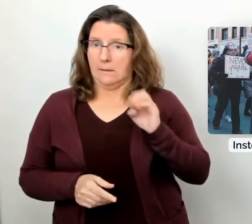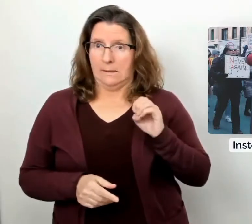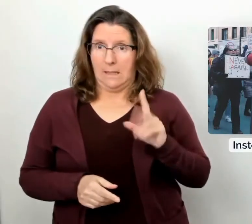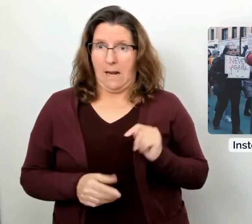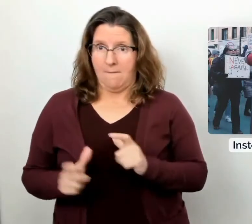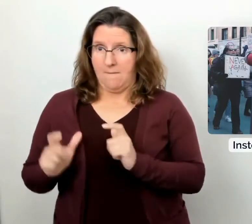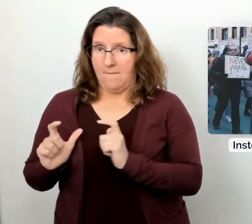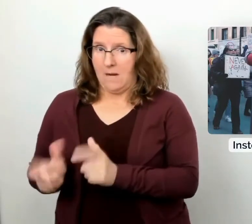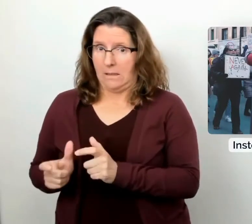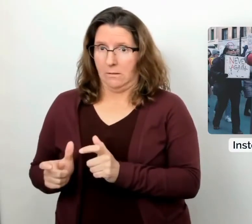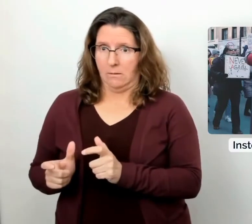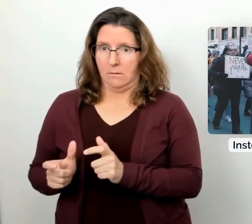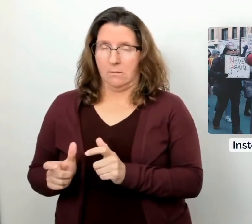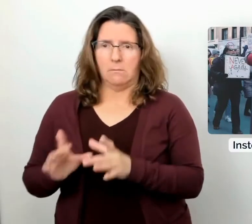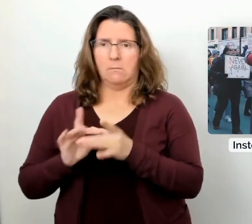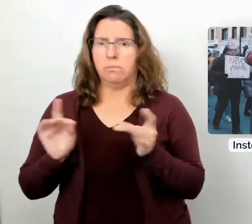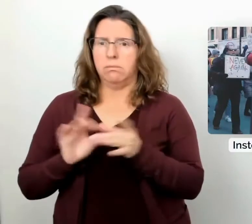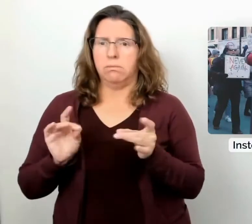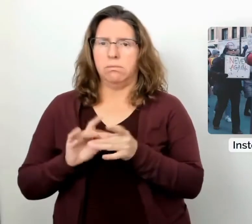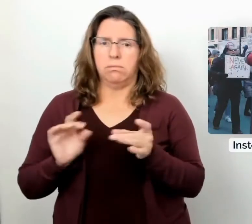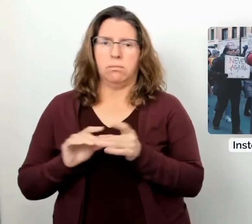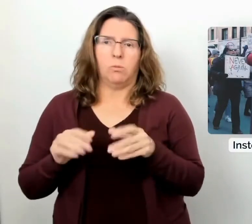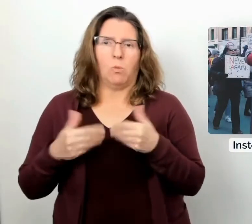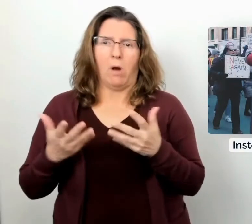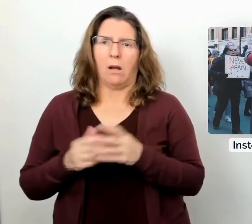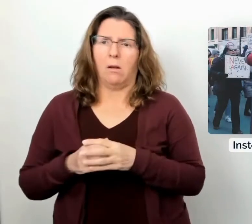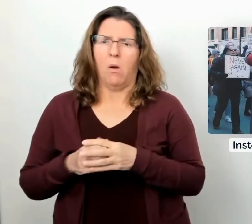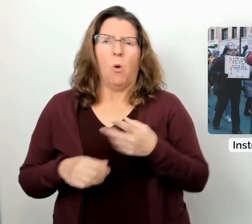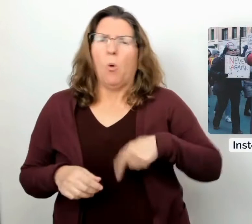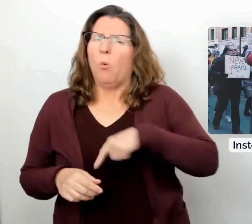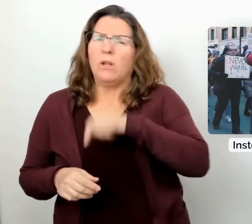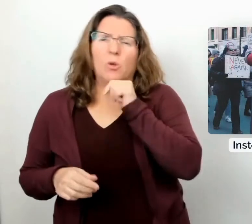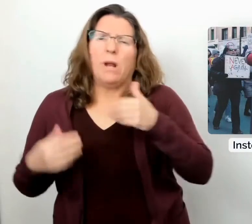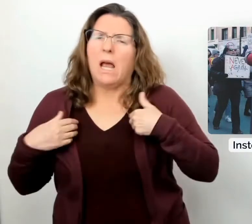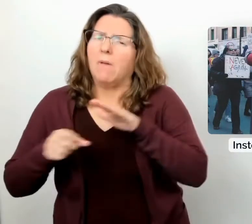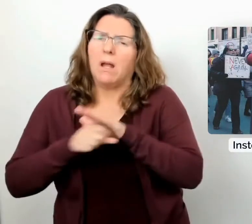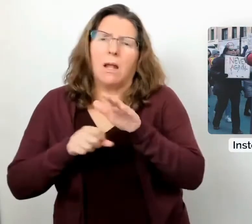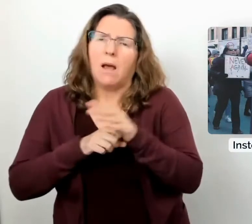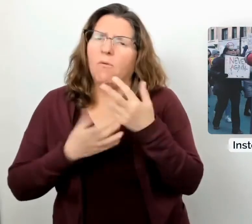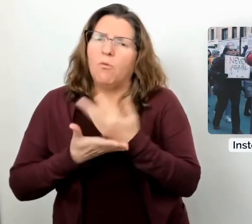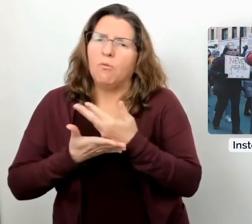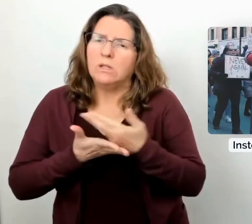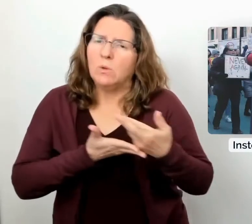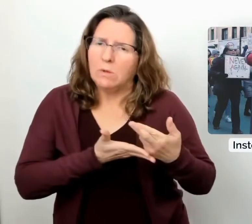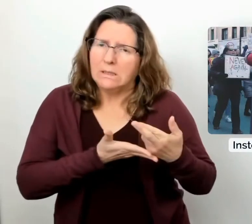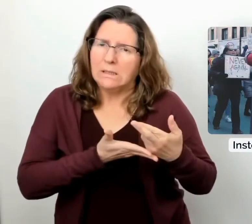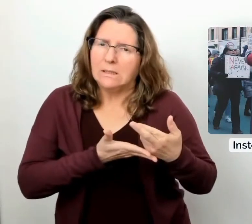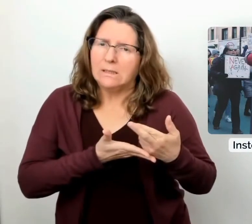The fixed mindset thinks: "we don't have enough resources for this child."